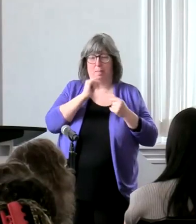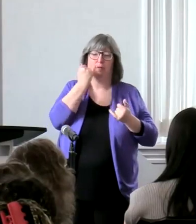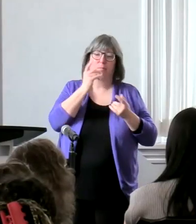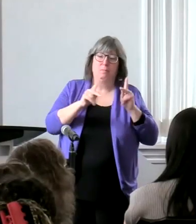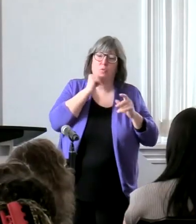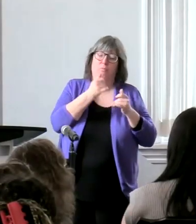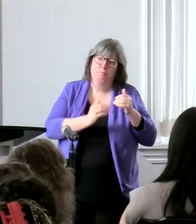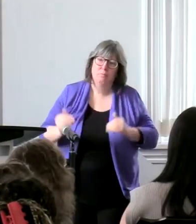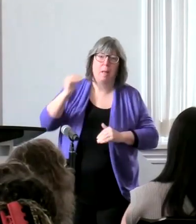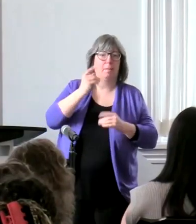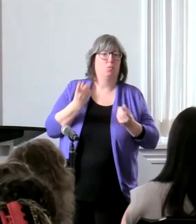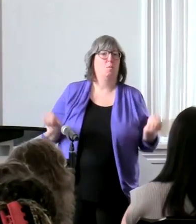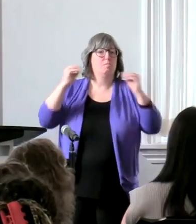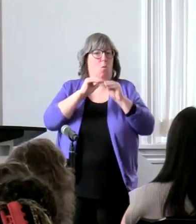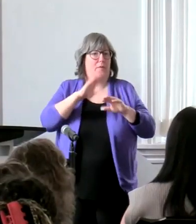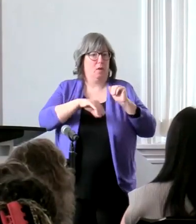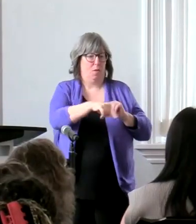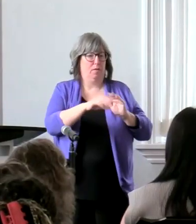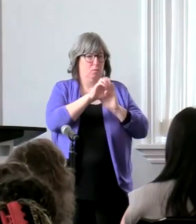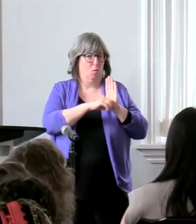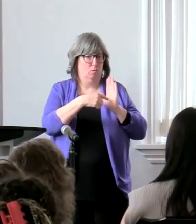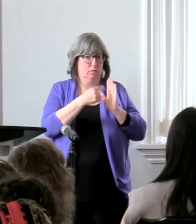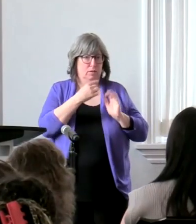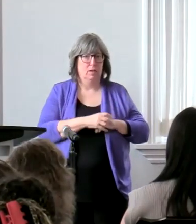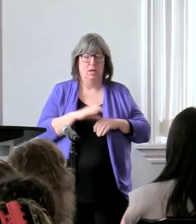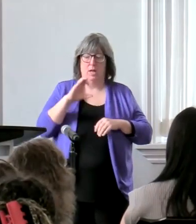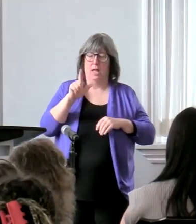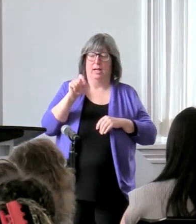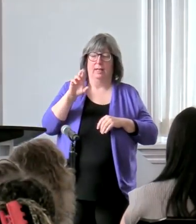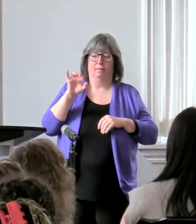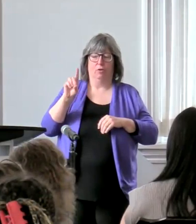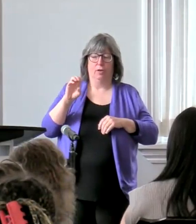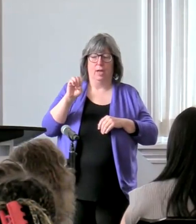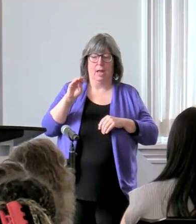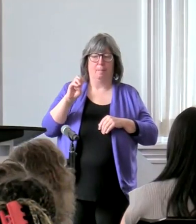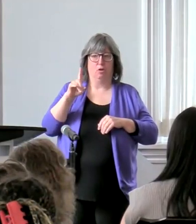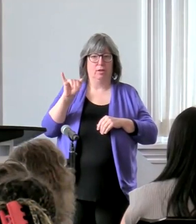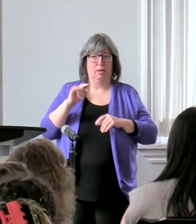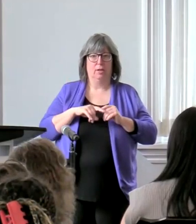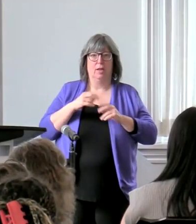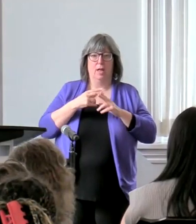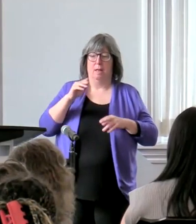This year we are presenting the Access Award to Clifford Emberley, Owner of Pair-A-Bistro,